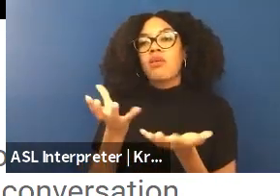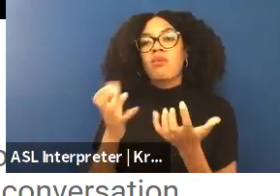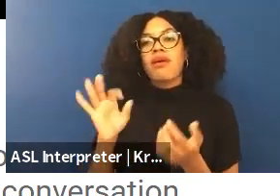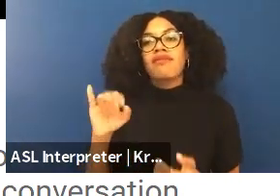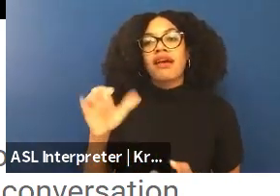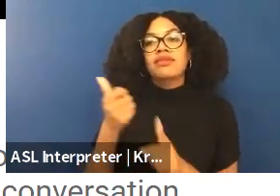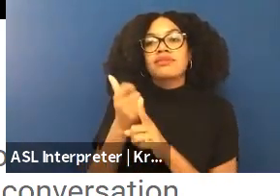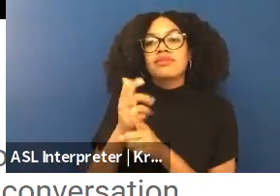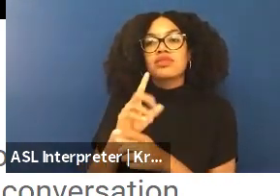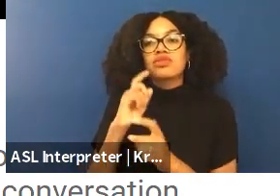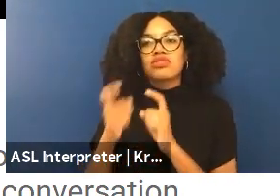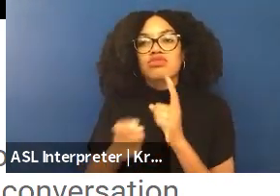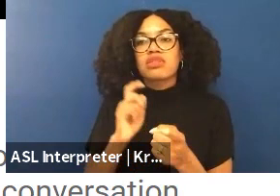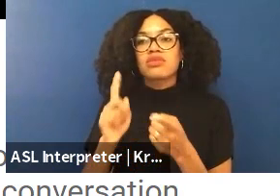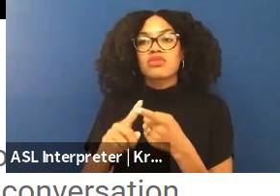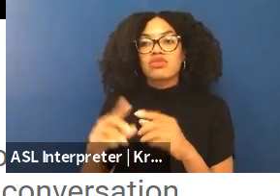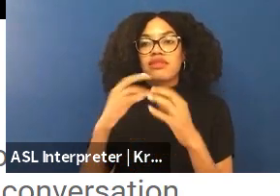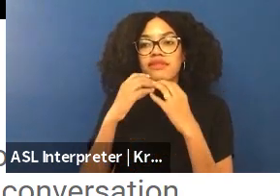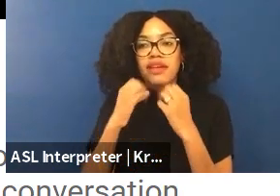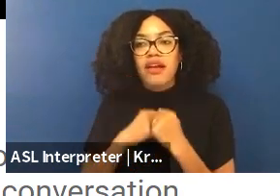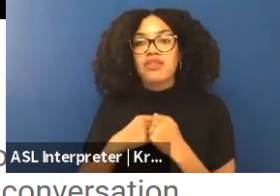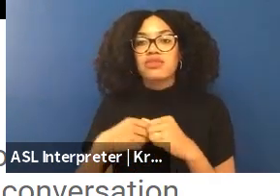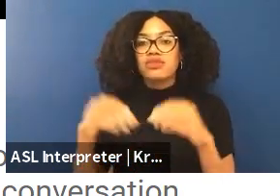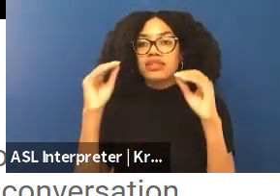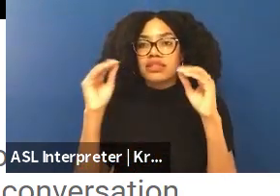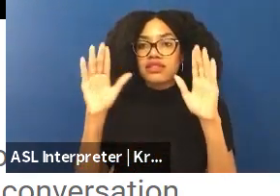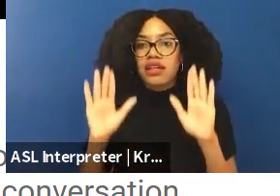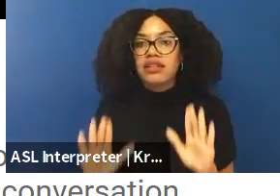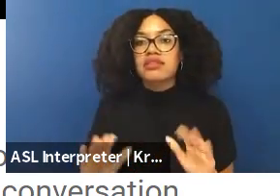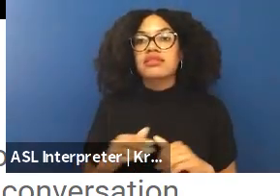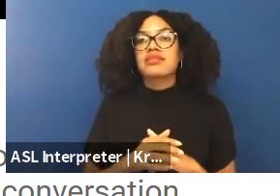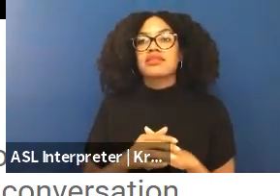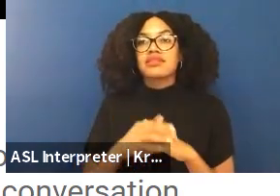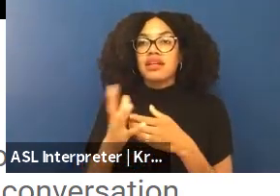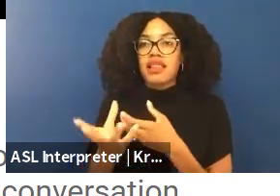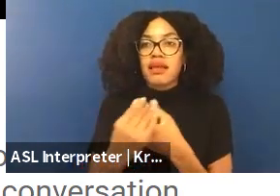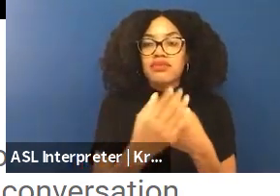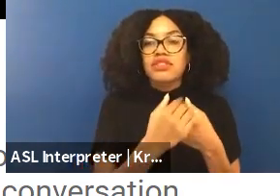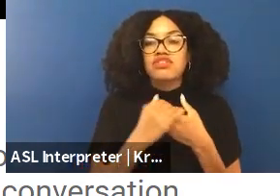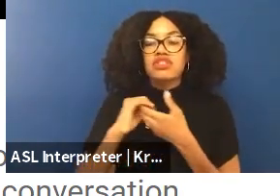evidence, teaching excellence, collaboration, diversity. And I think that sense of social--